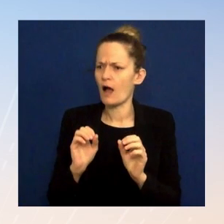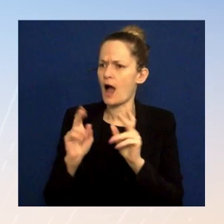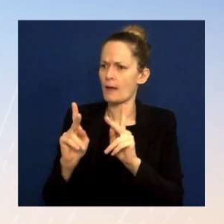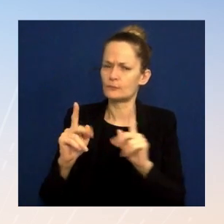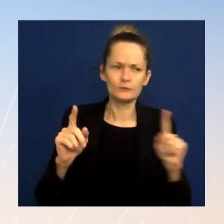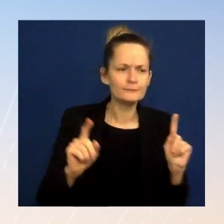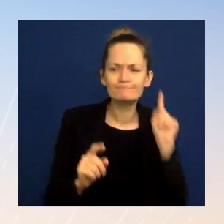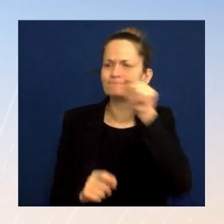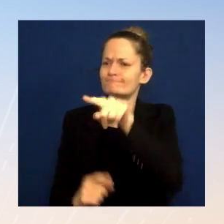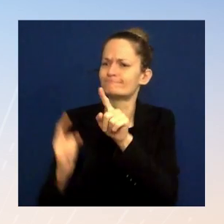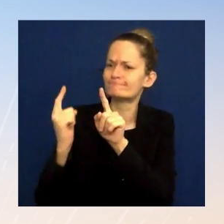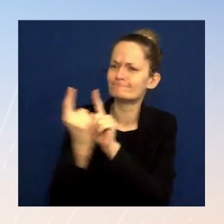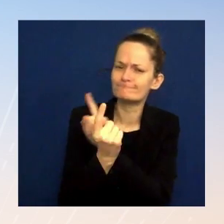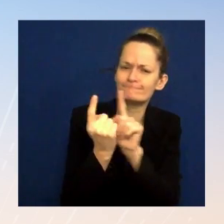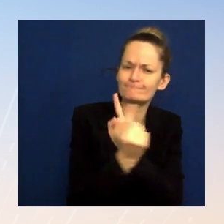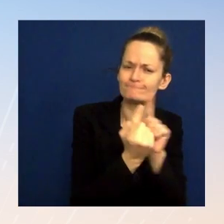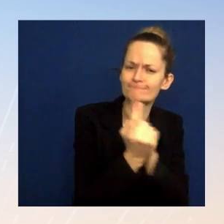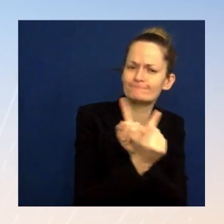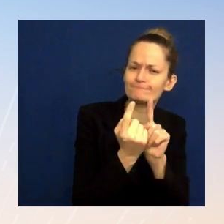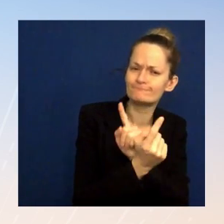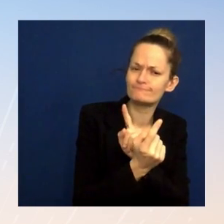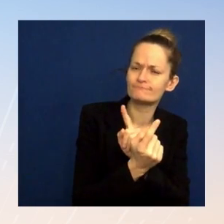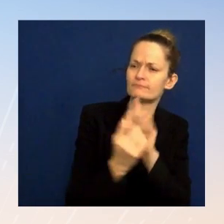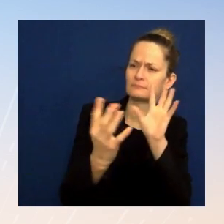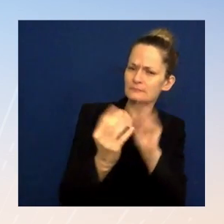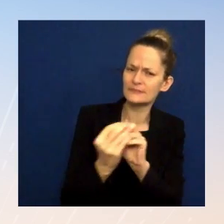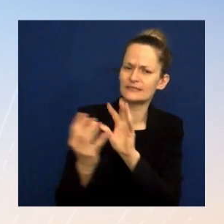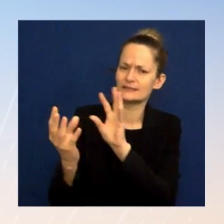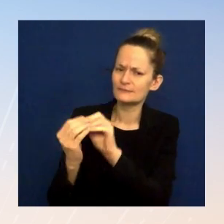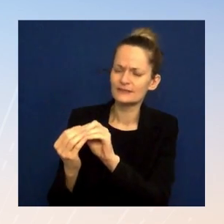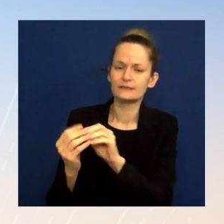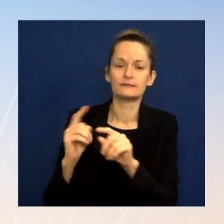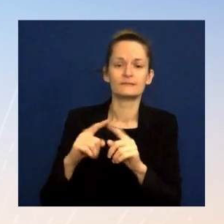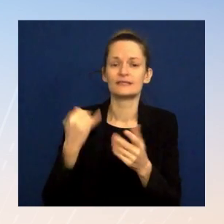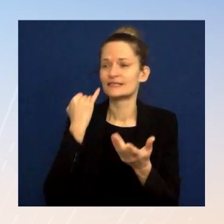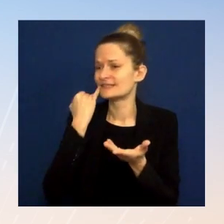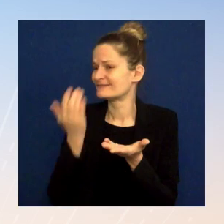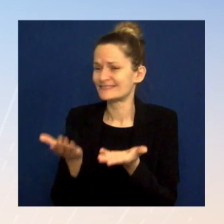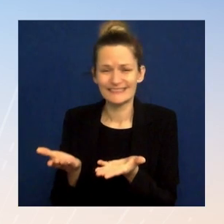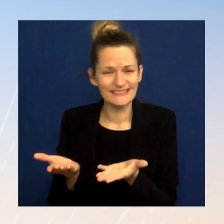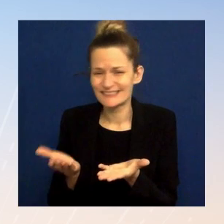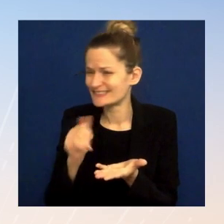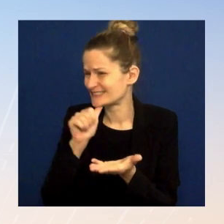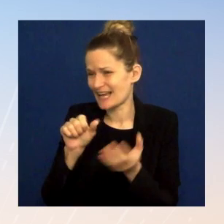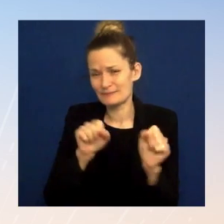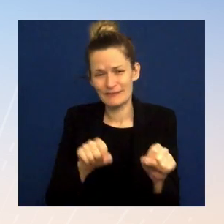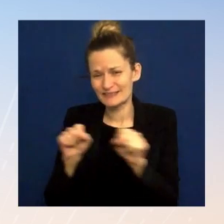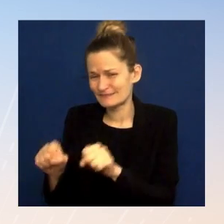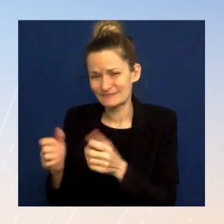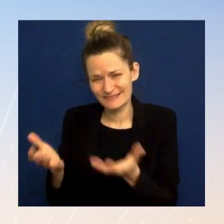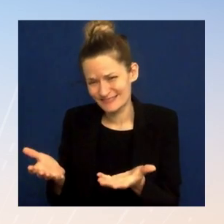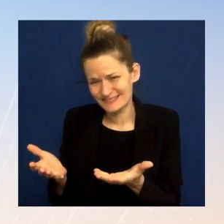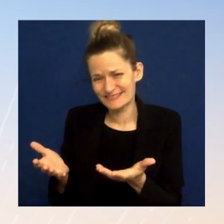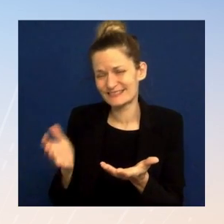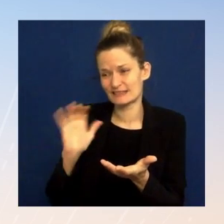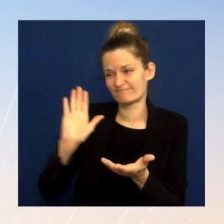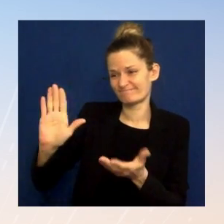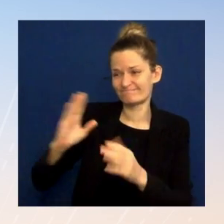And if it's not possible in person because of Xi's travel constraints, doing it by virtual meeting is the next best thing.